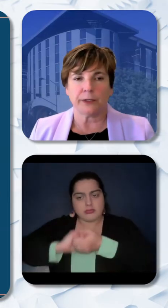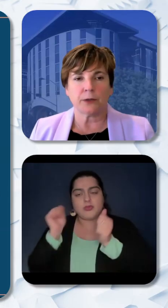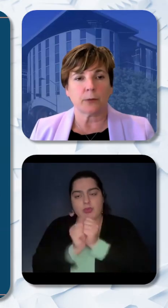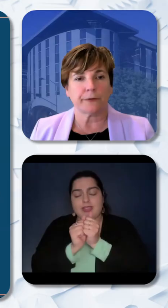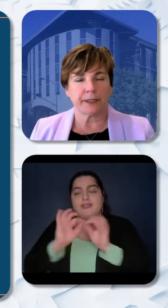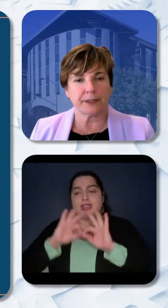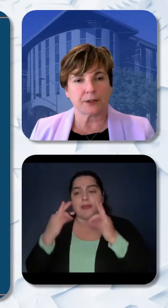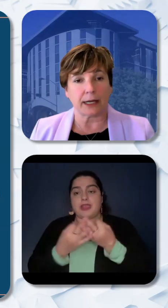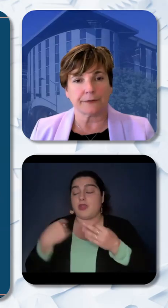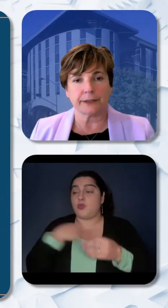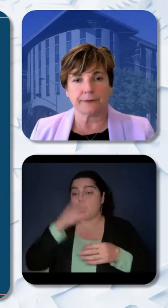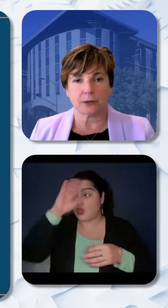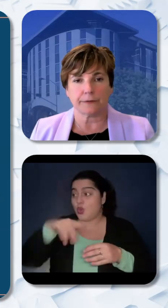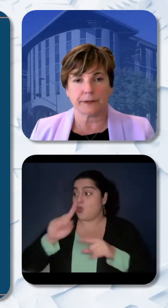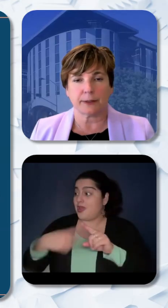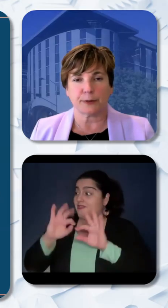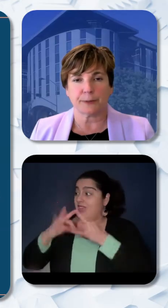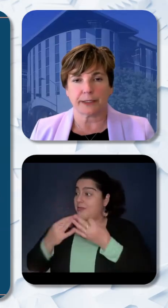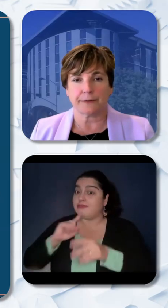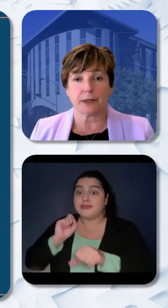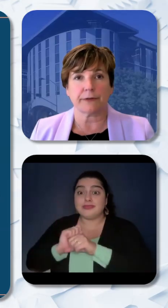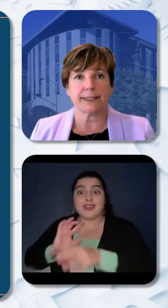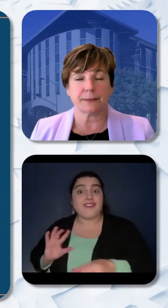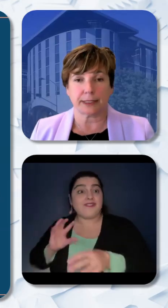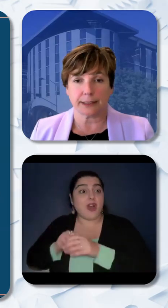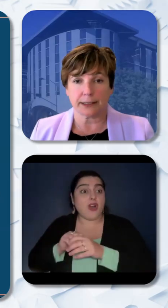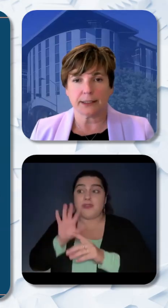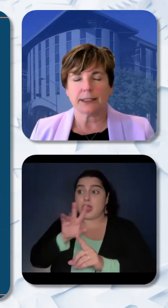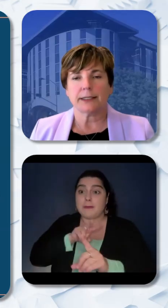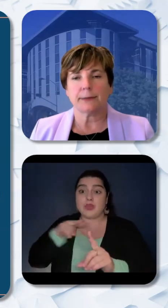And we know that when families are actively involved and their perspectives are respected,